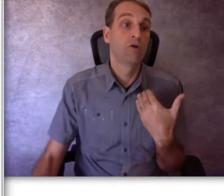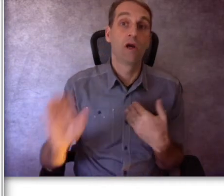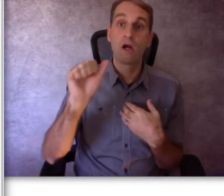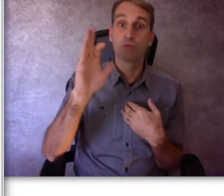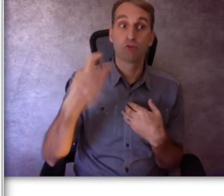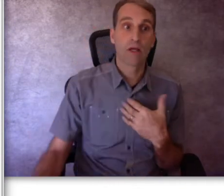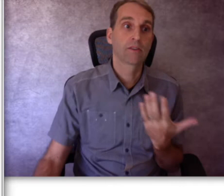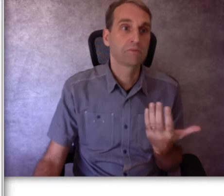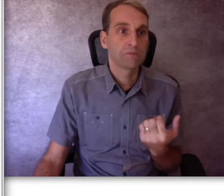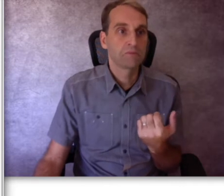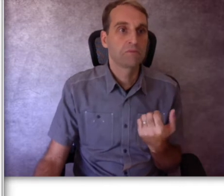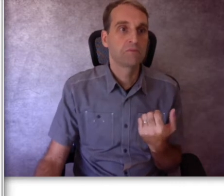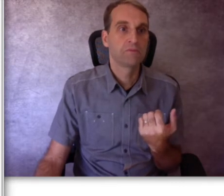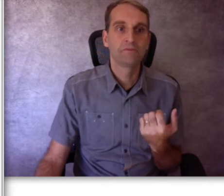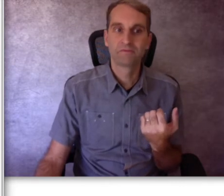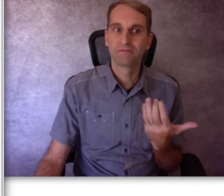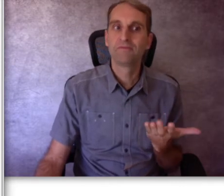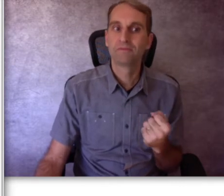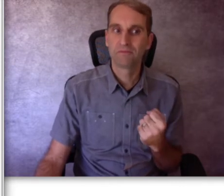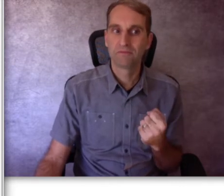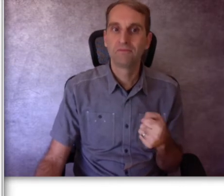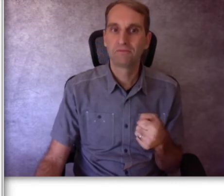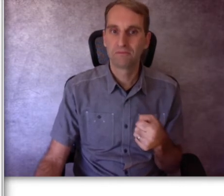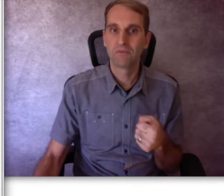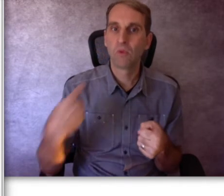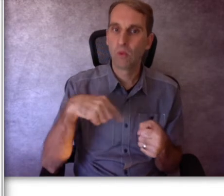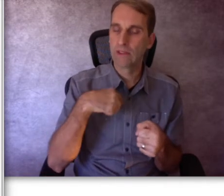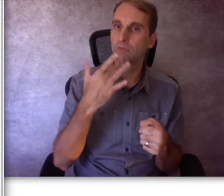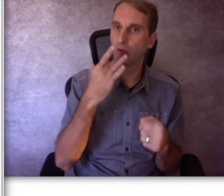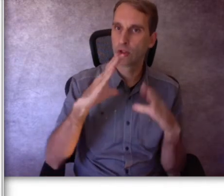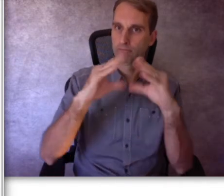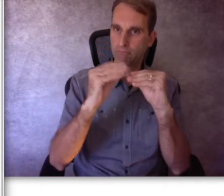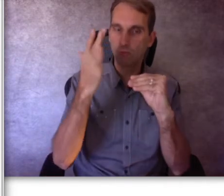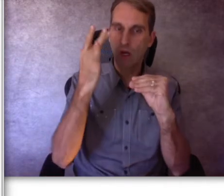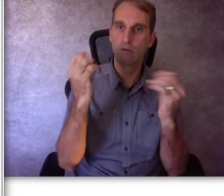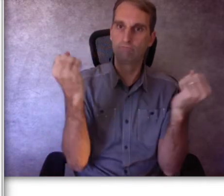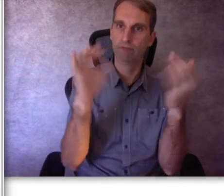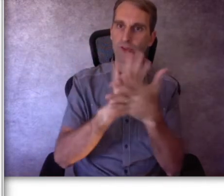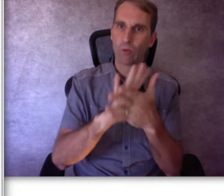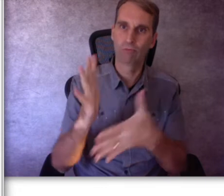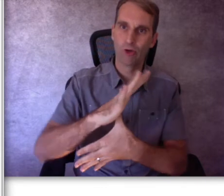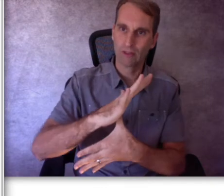We also have an abstract in each article. We decided to initially have that as a collapsed text